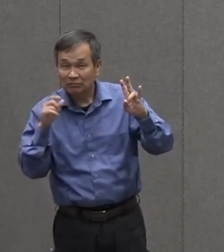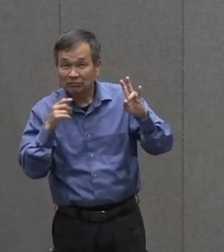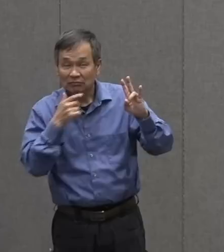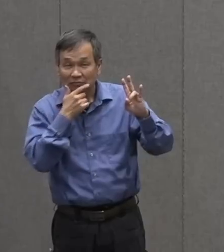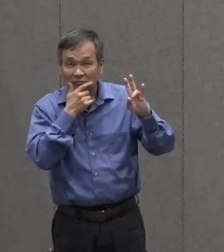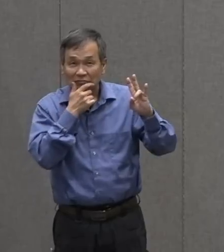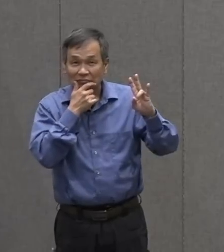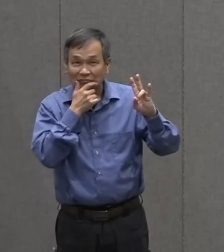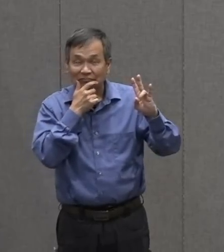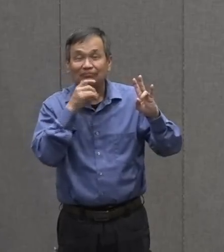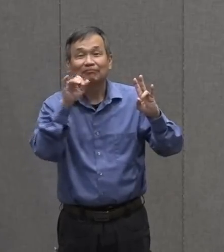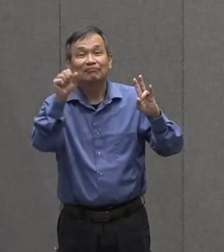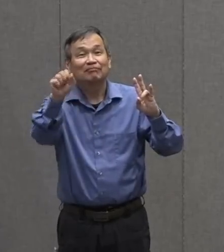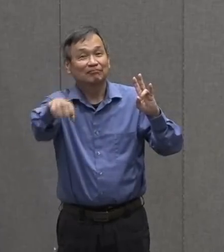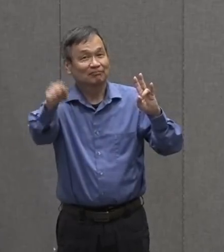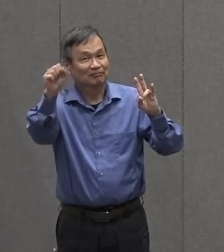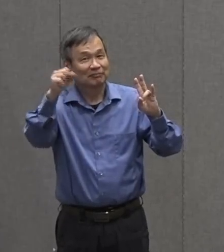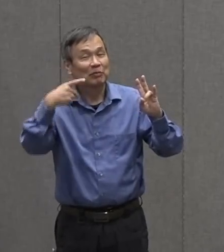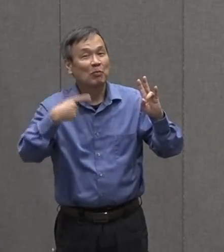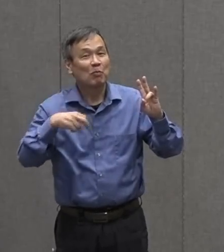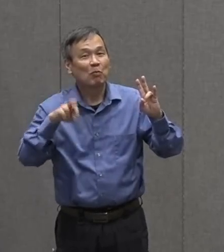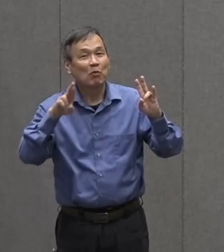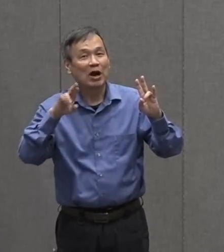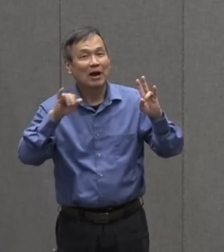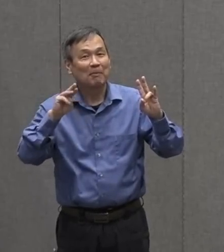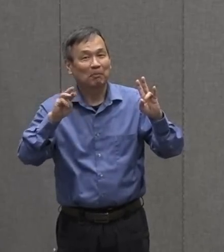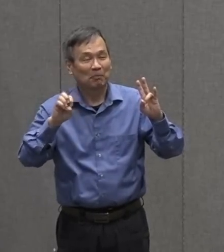It is, it is prime. Let me put it up there.